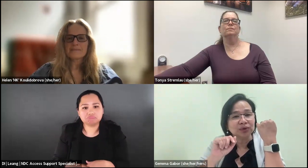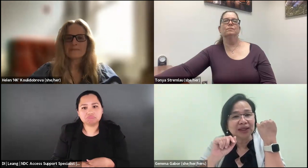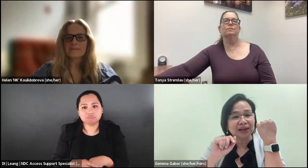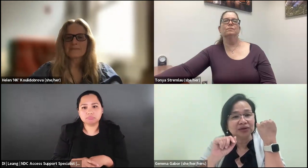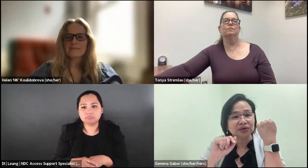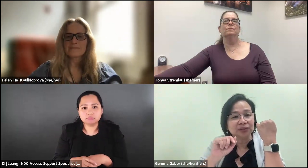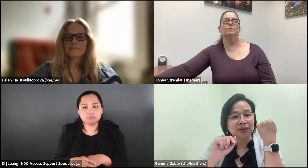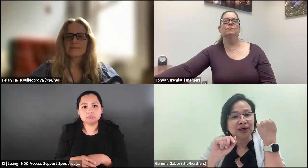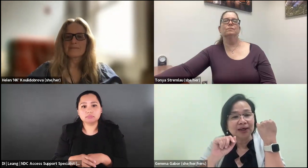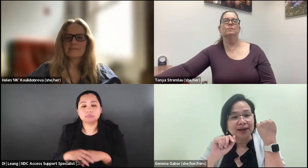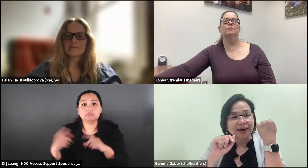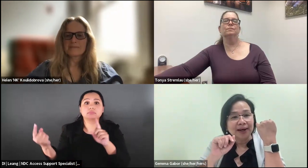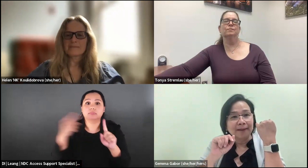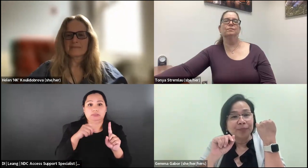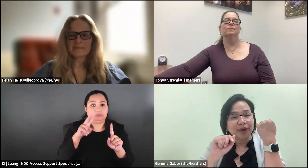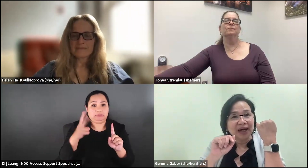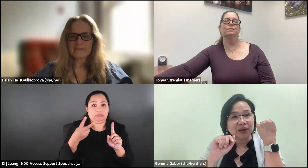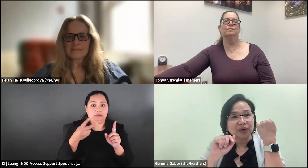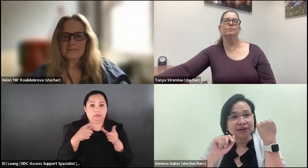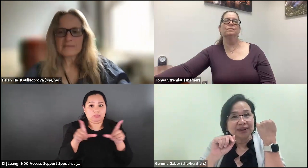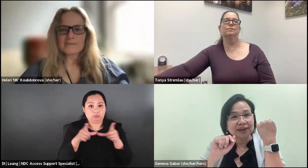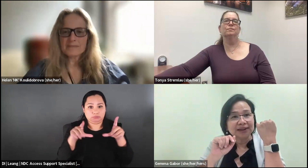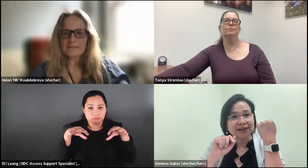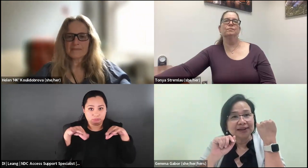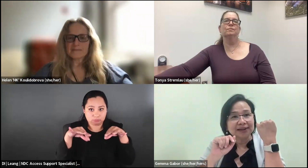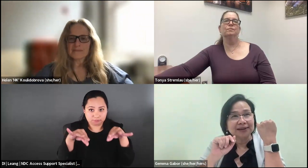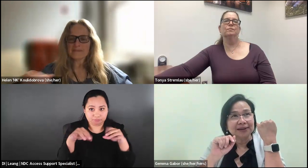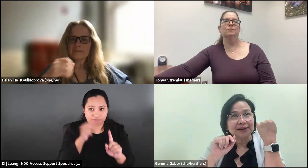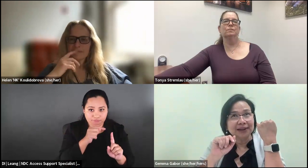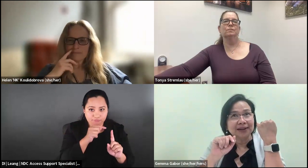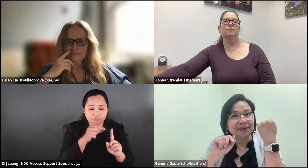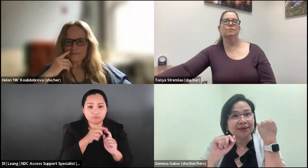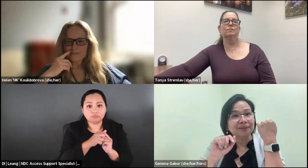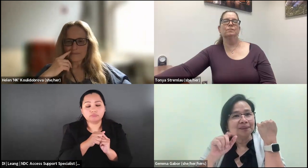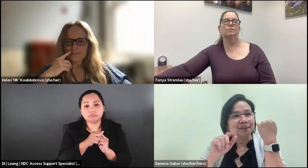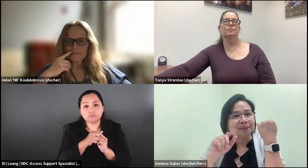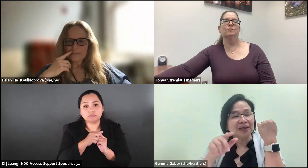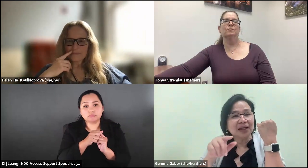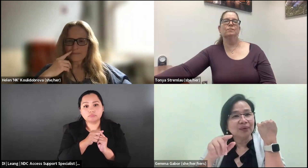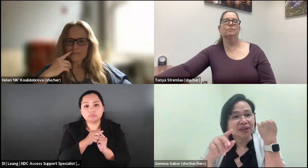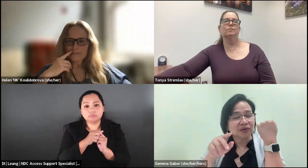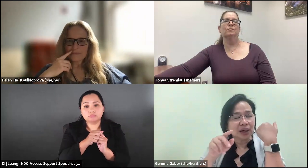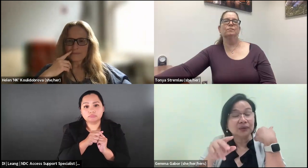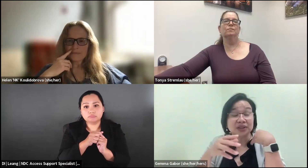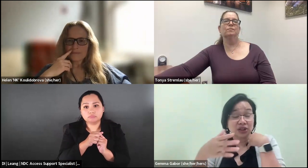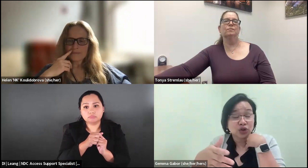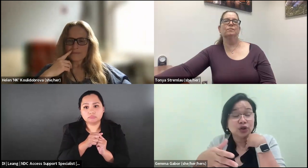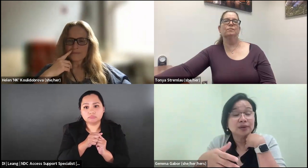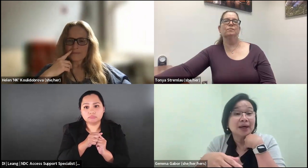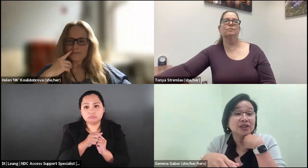I also would like to point out the second language acquisition